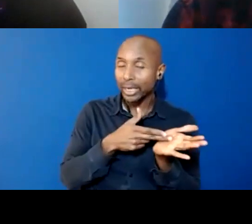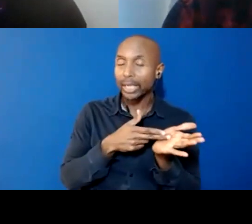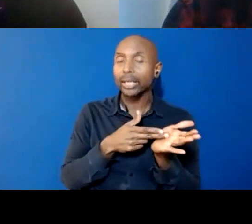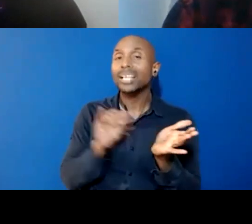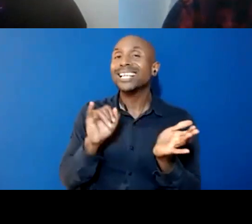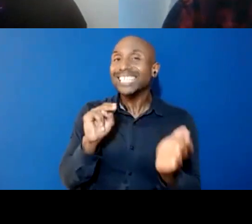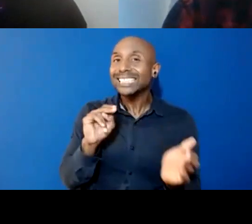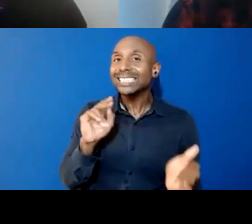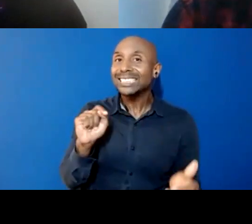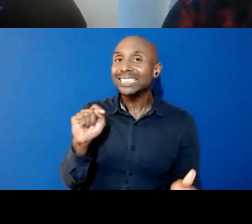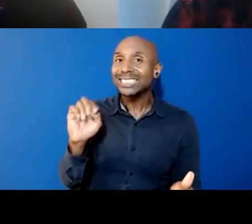accommodations?